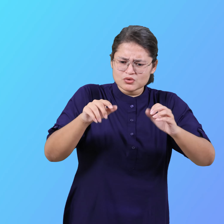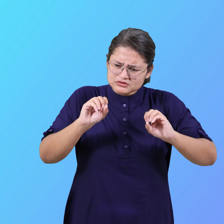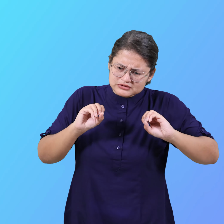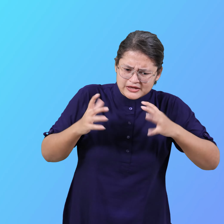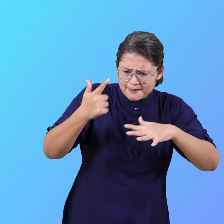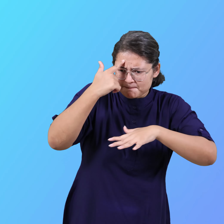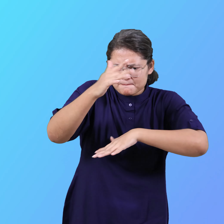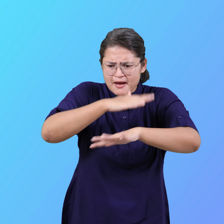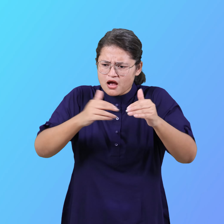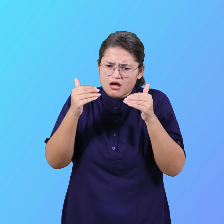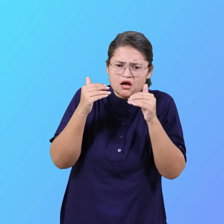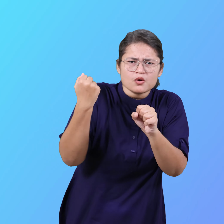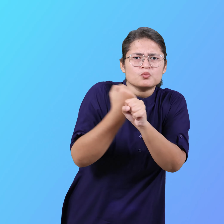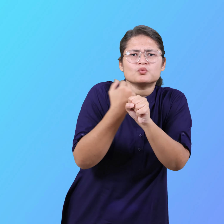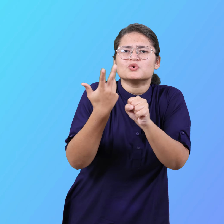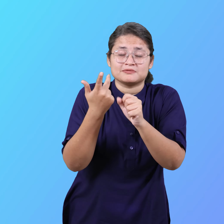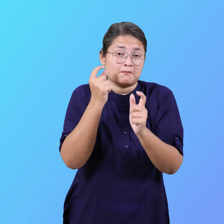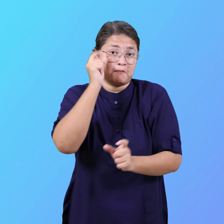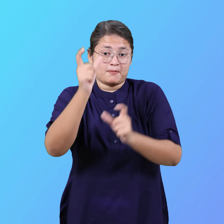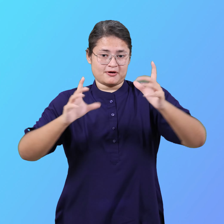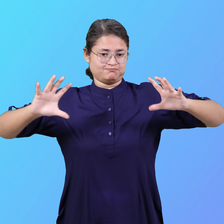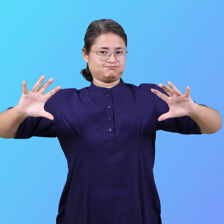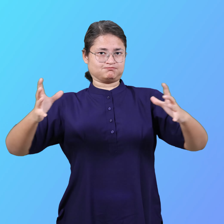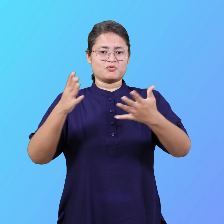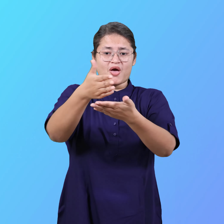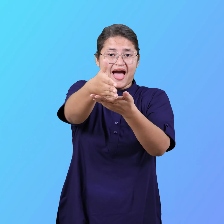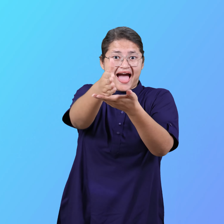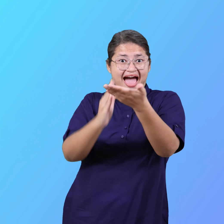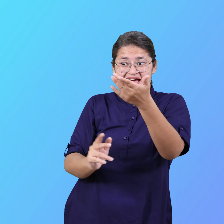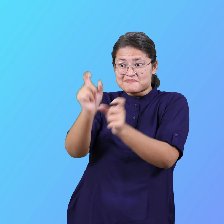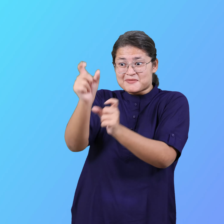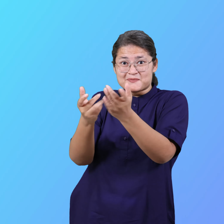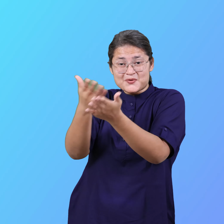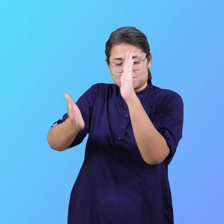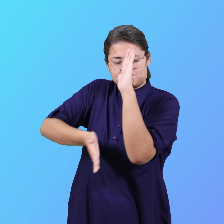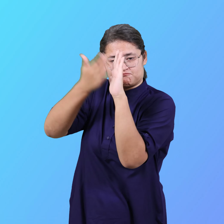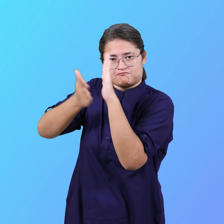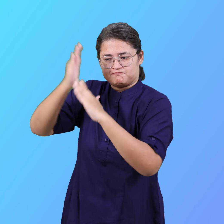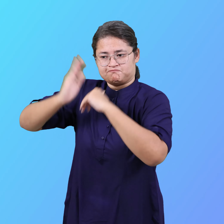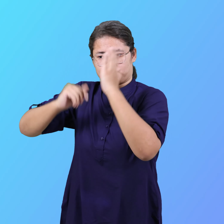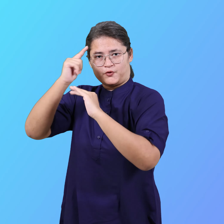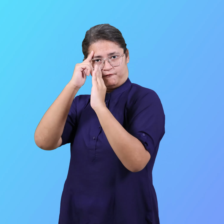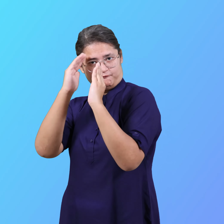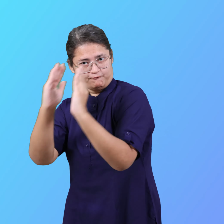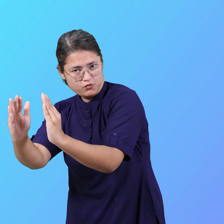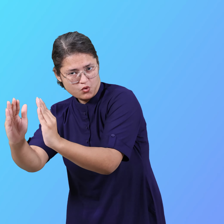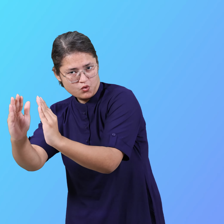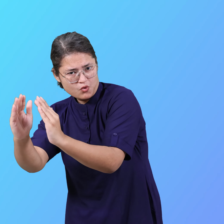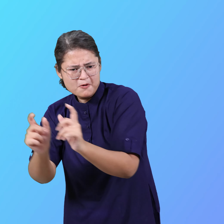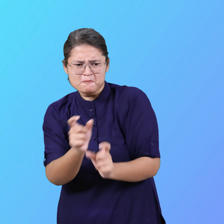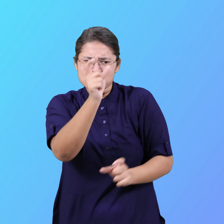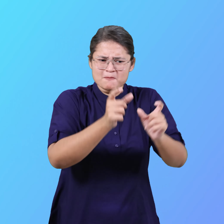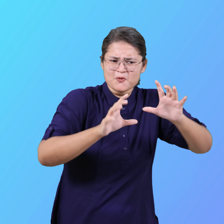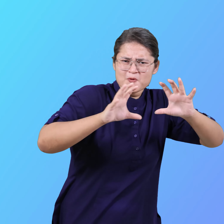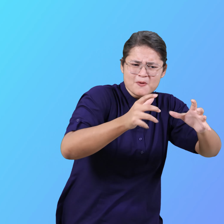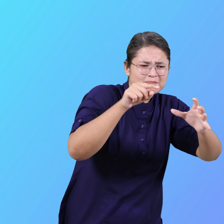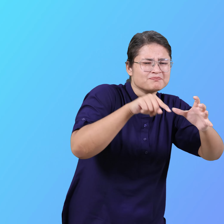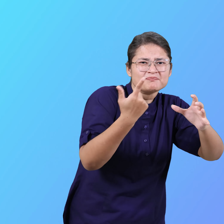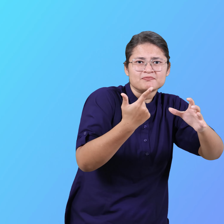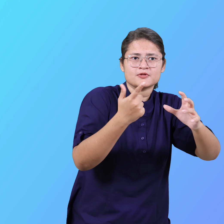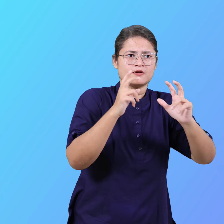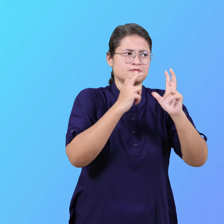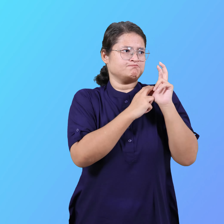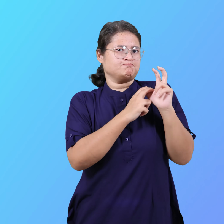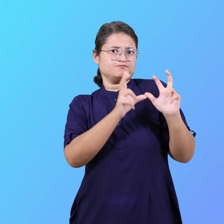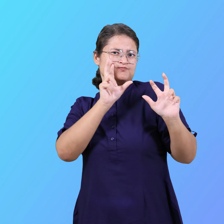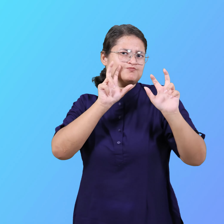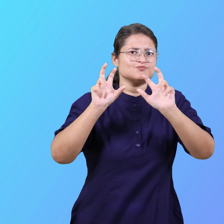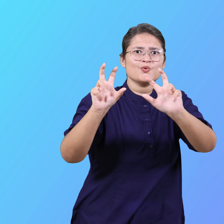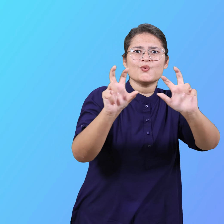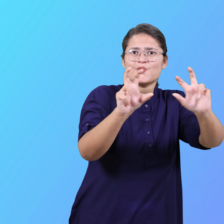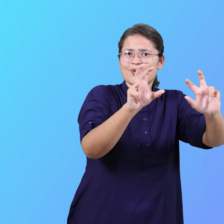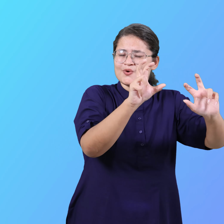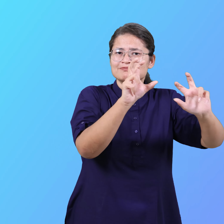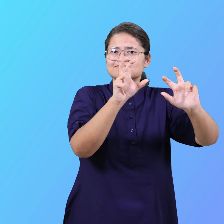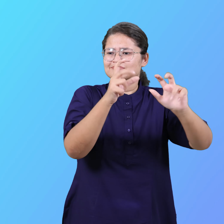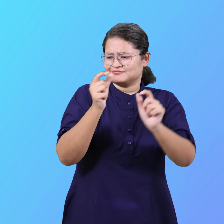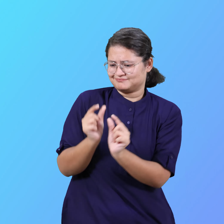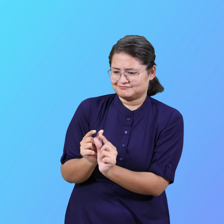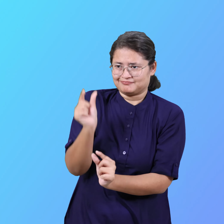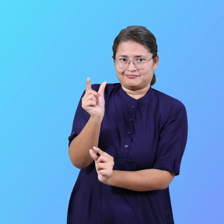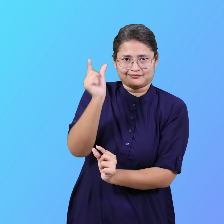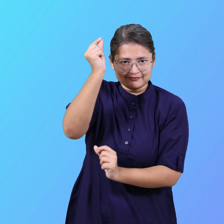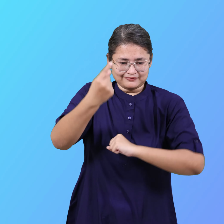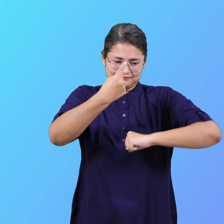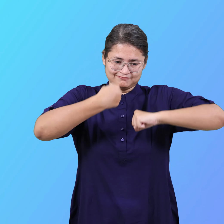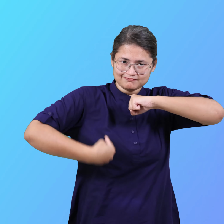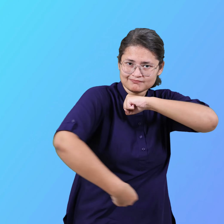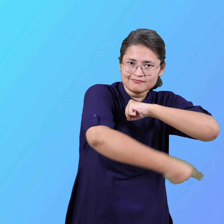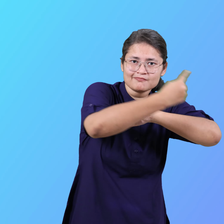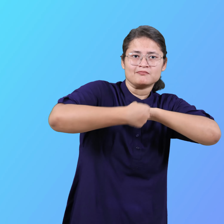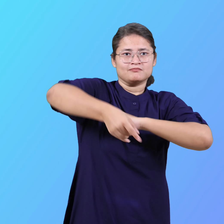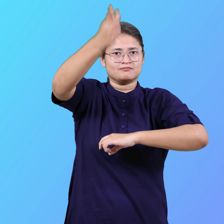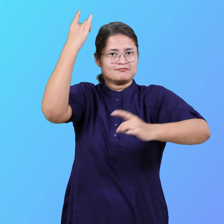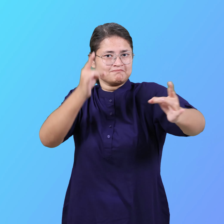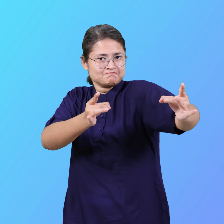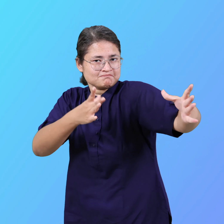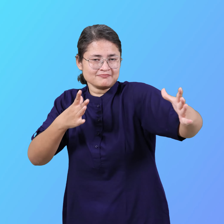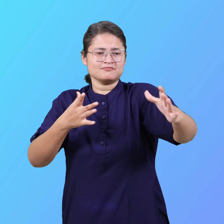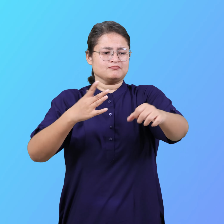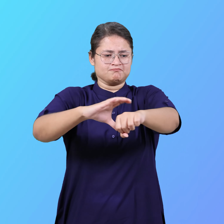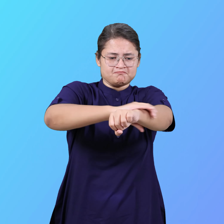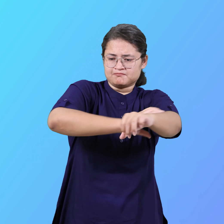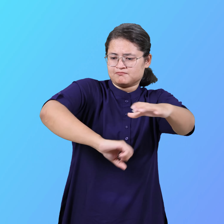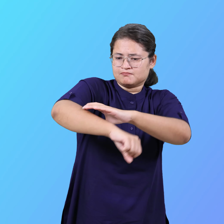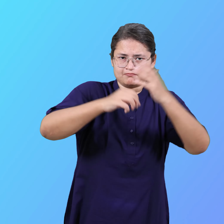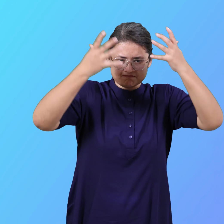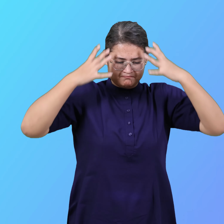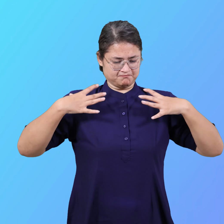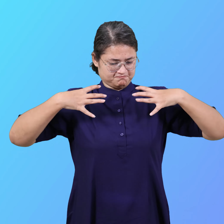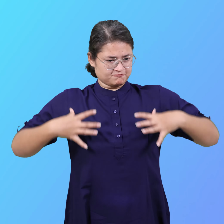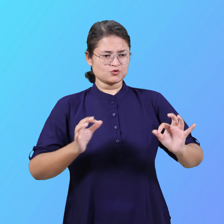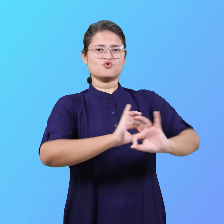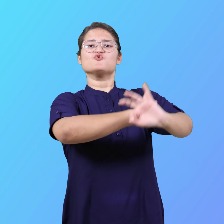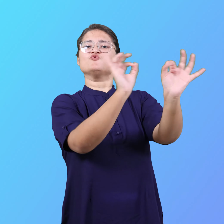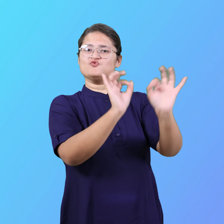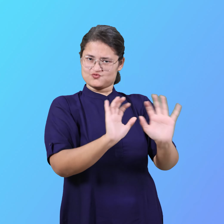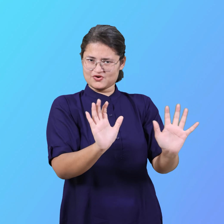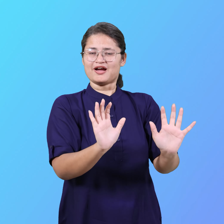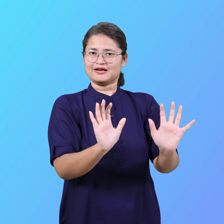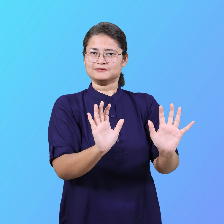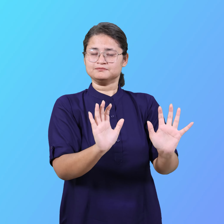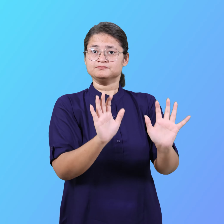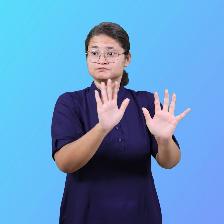From that day on, only half of my men worked on the wall. The other half of them were on guard, ready with spears, shields, bows and armour.